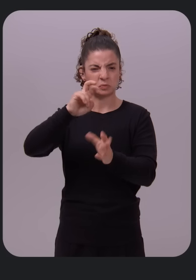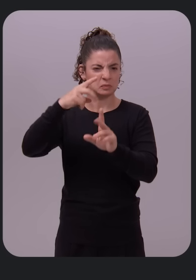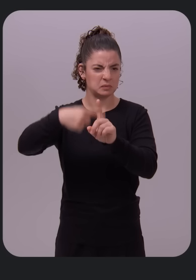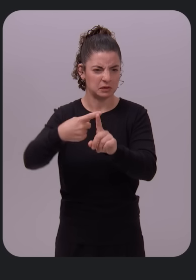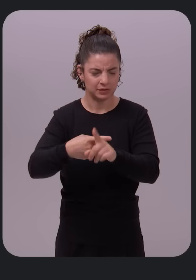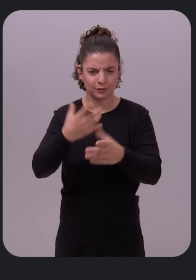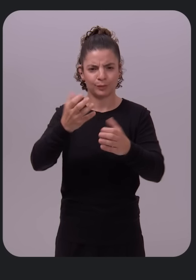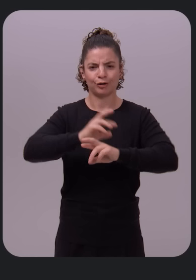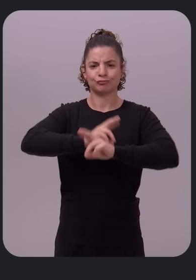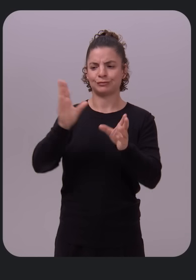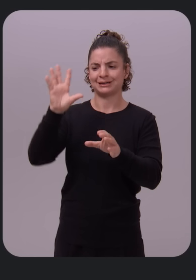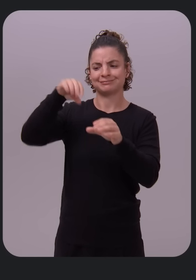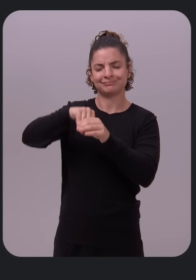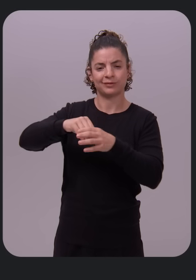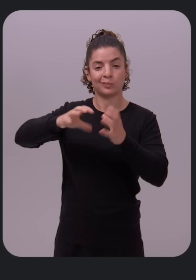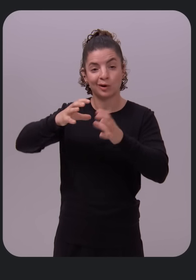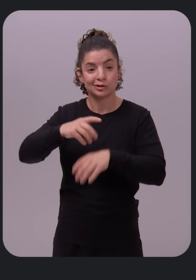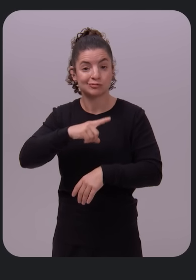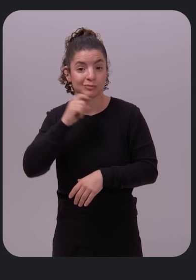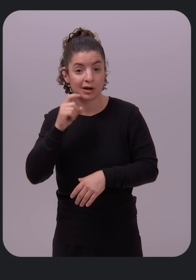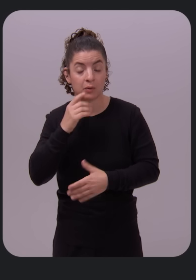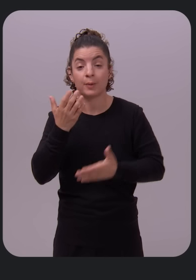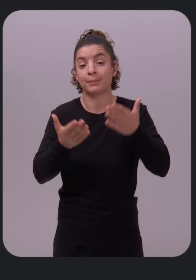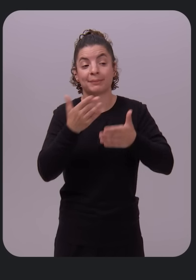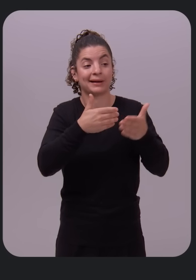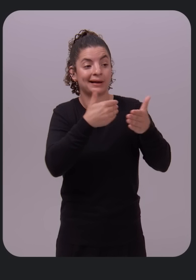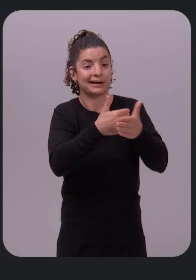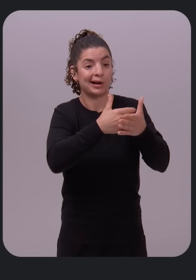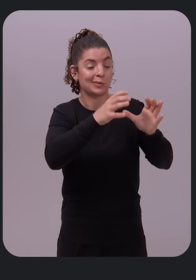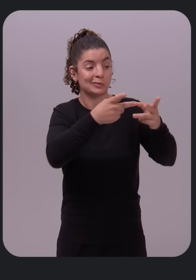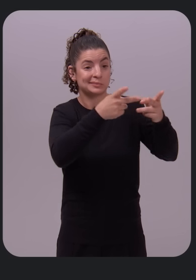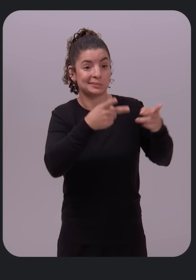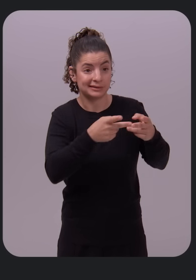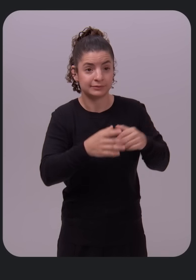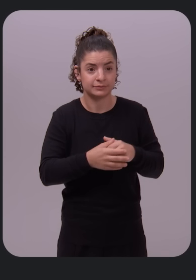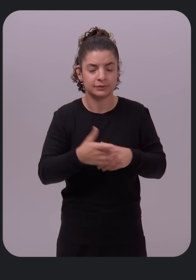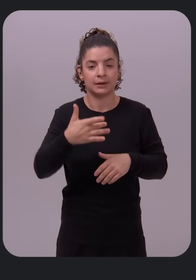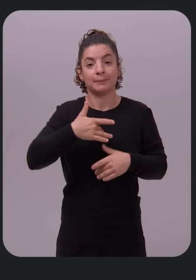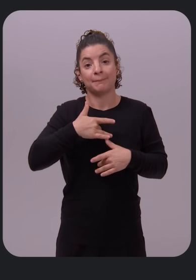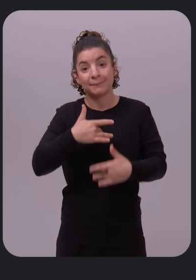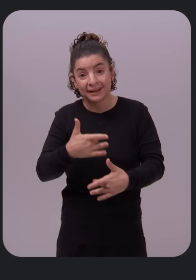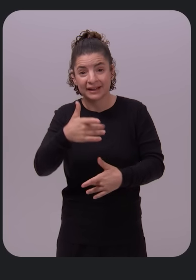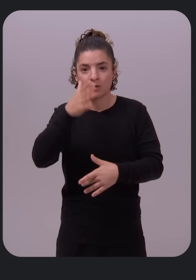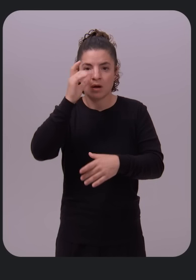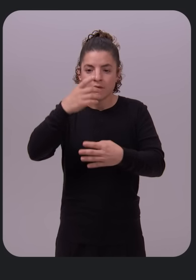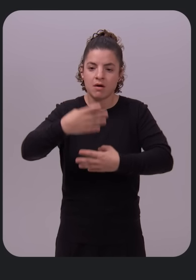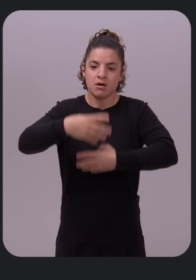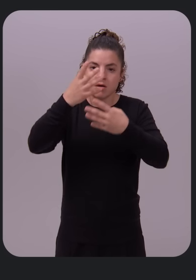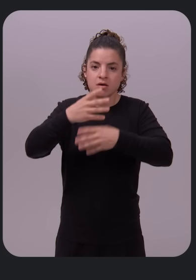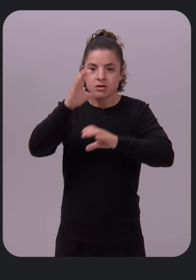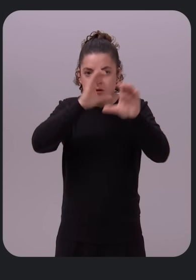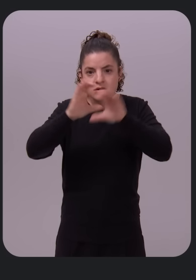You want a washer-dryer, or at least a laundromat nearby. Normally, you'd have to spend a lot of time scrolling